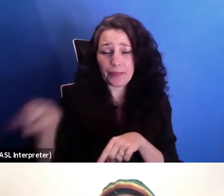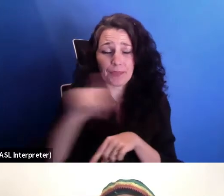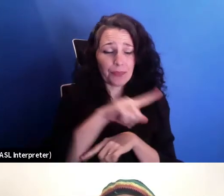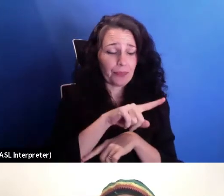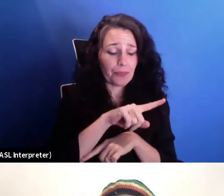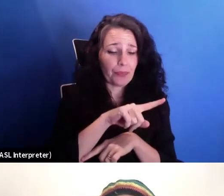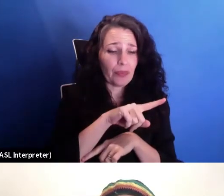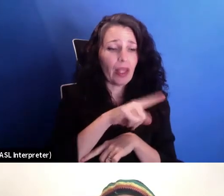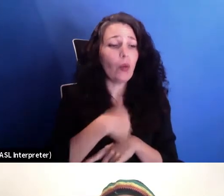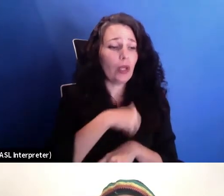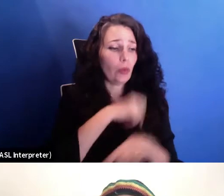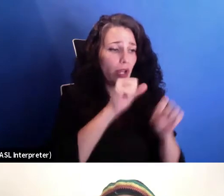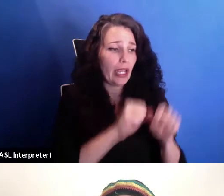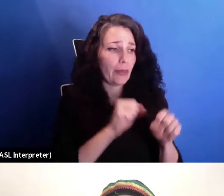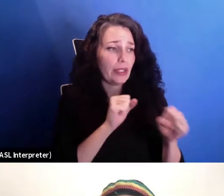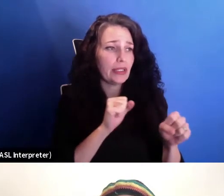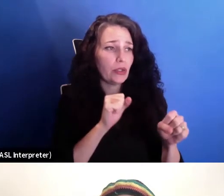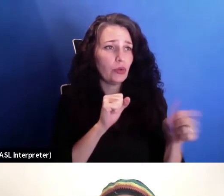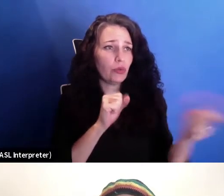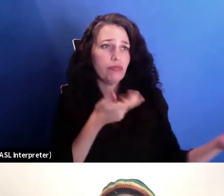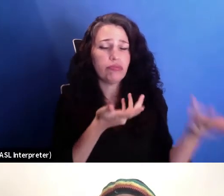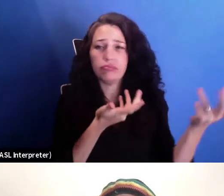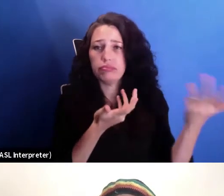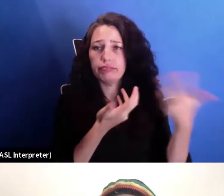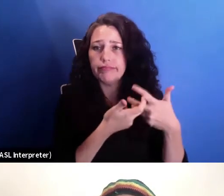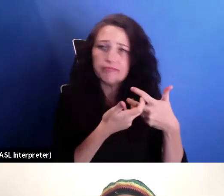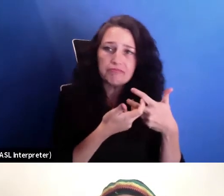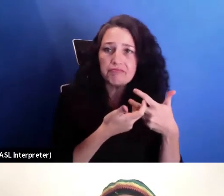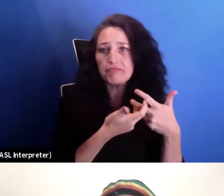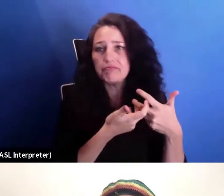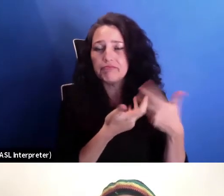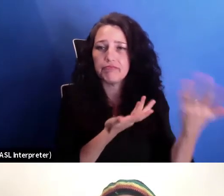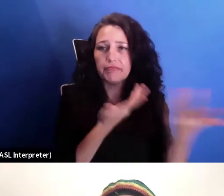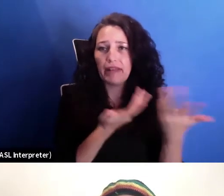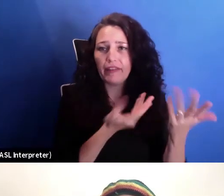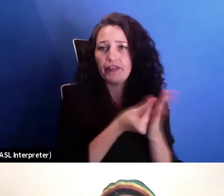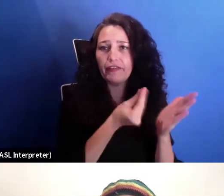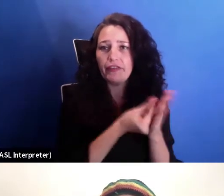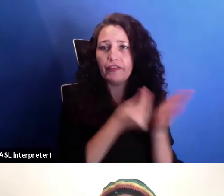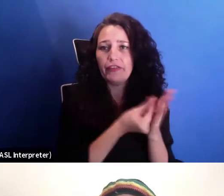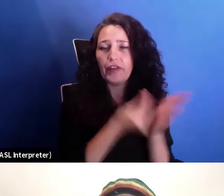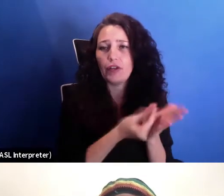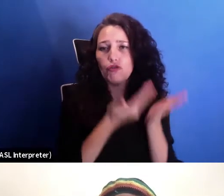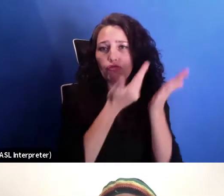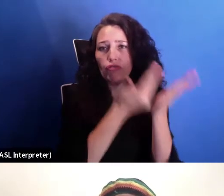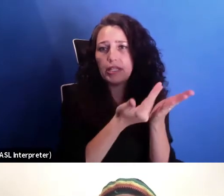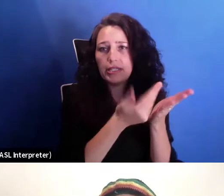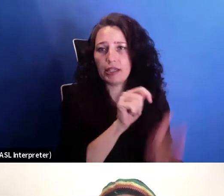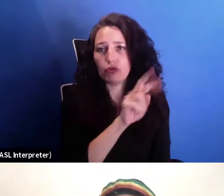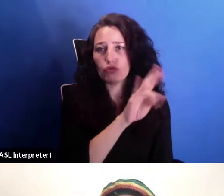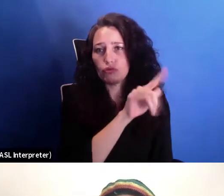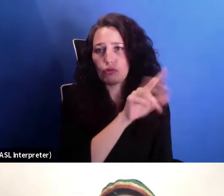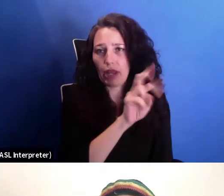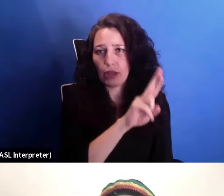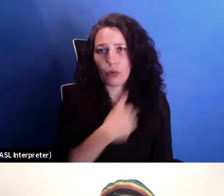we were able to get the fundraising trailer to Prius Swaminathan, who had just been hired to run on Higher Ground.